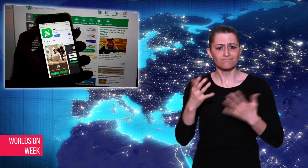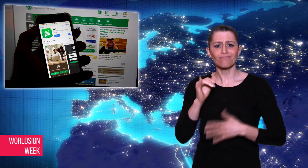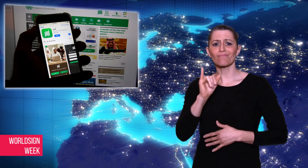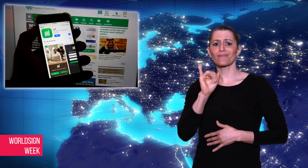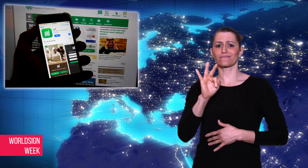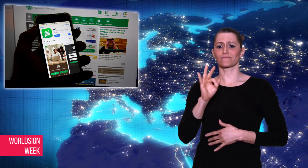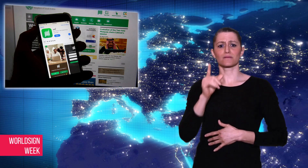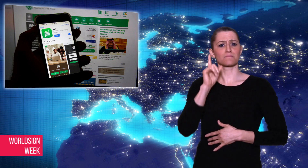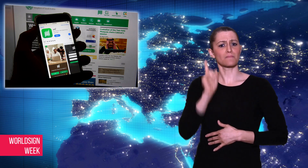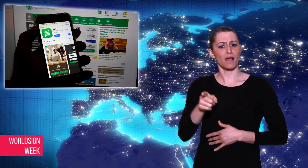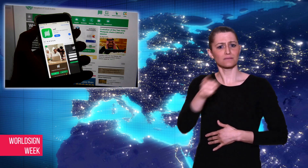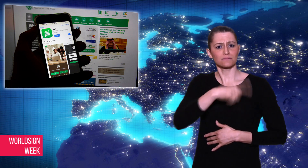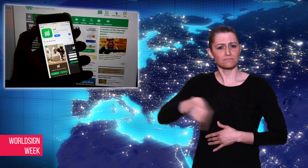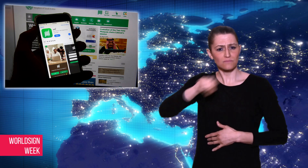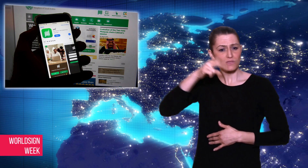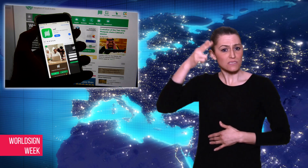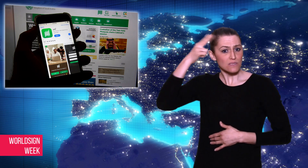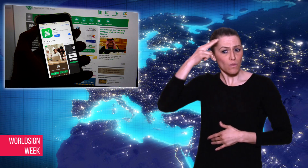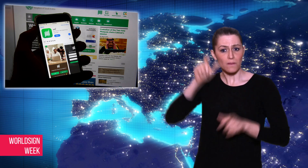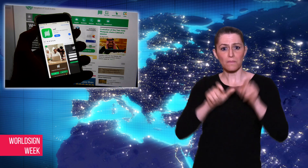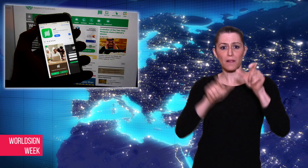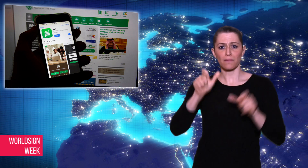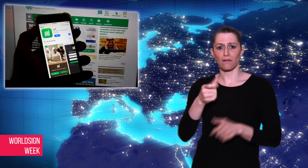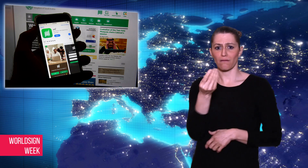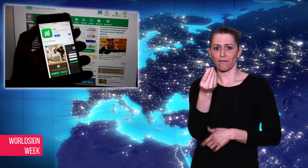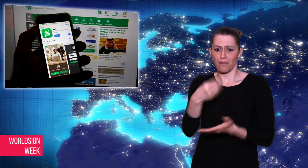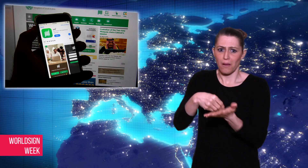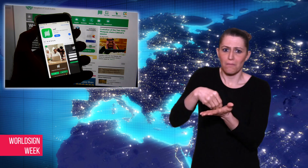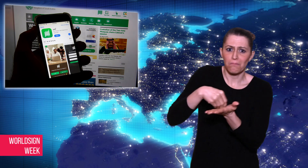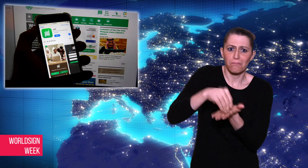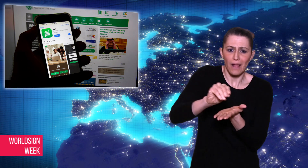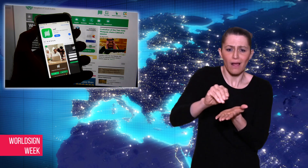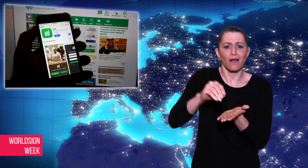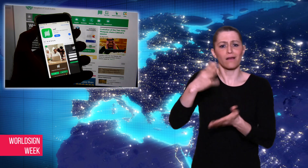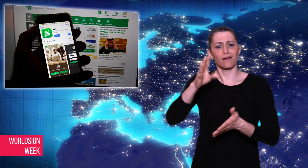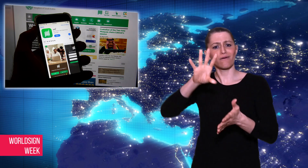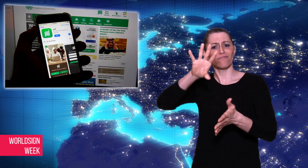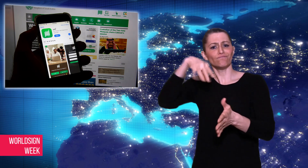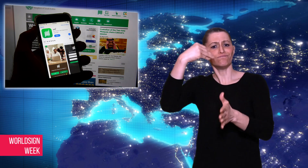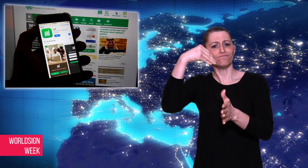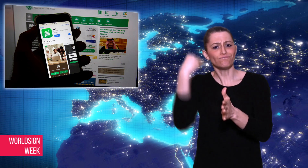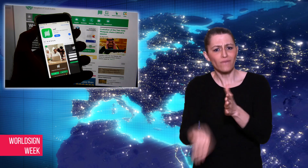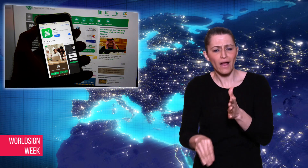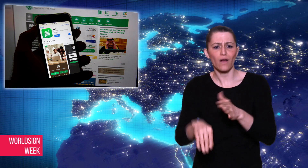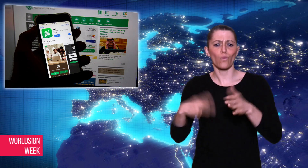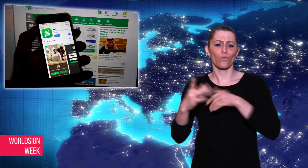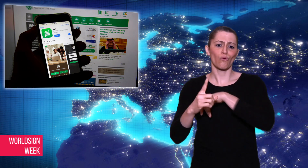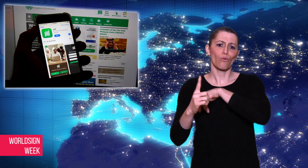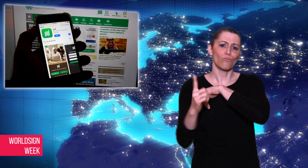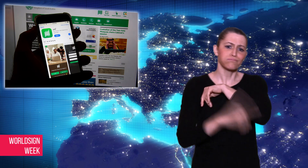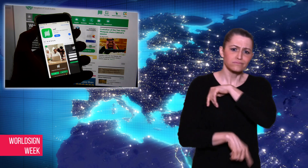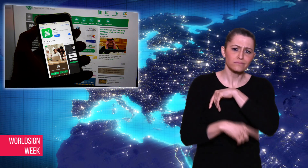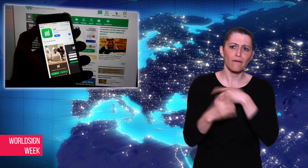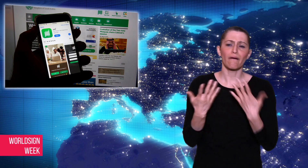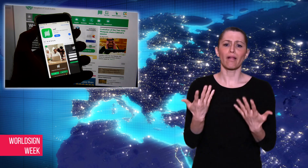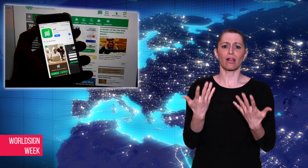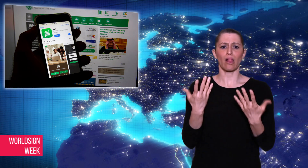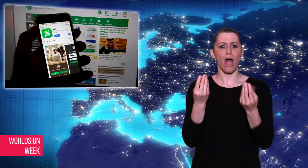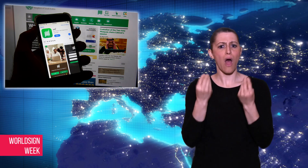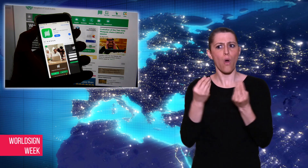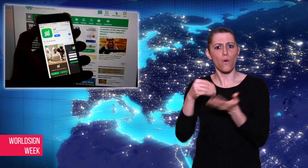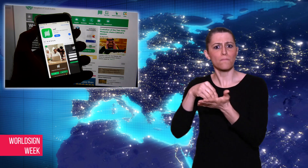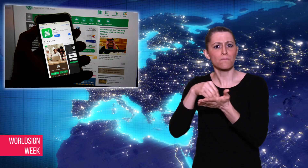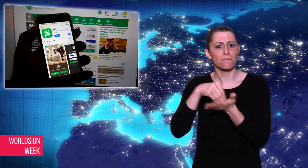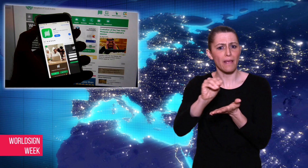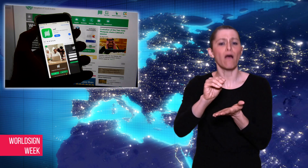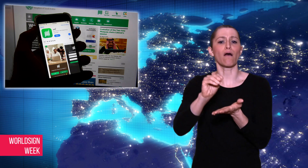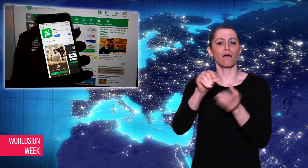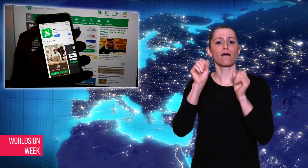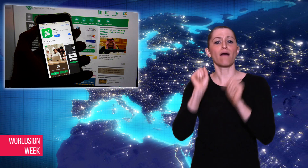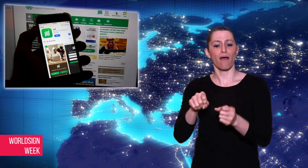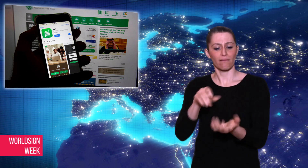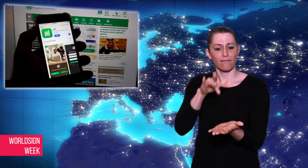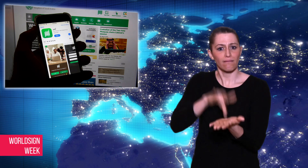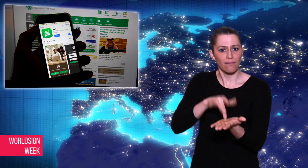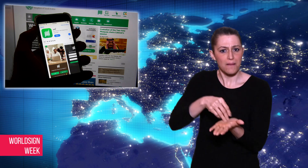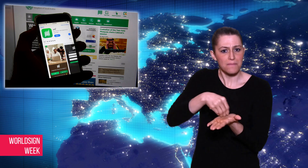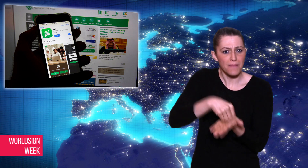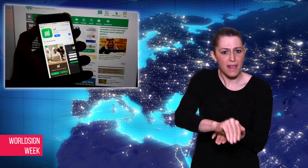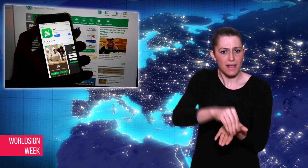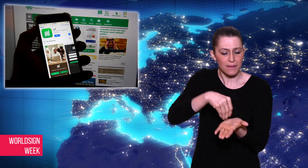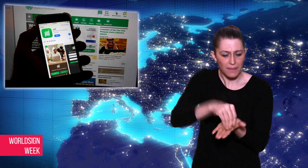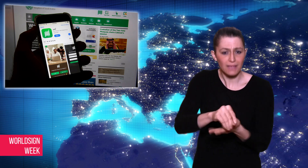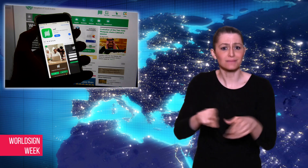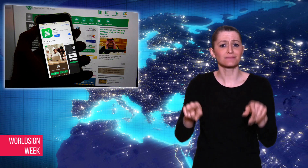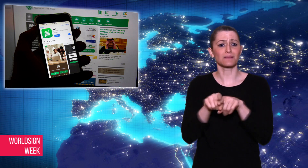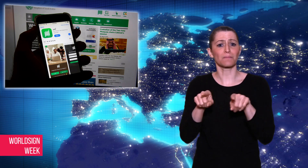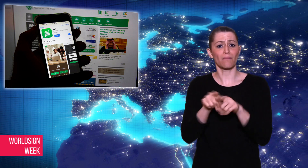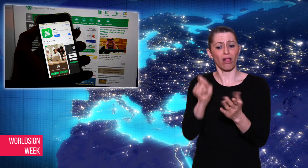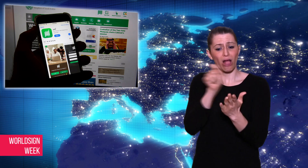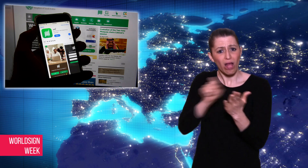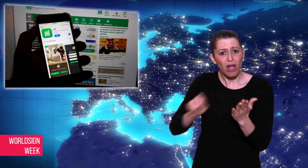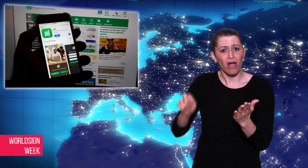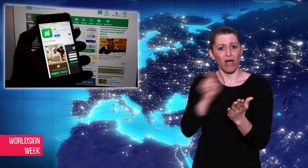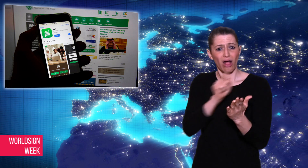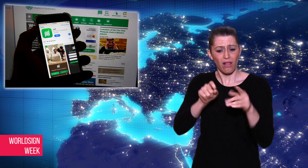citizens to pay fines and complete paperwork. The Absher